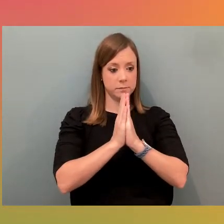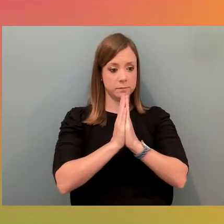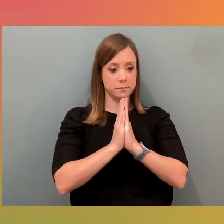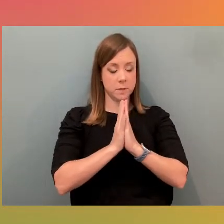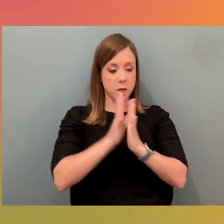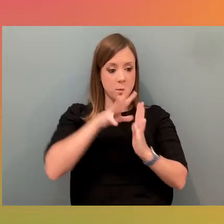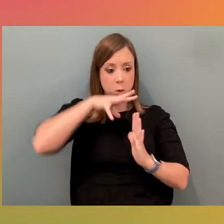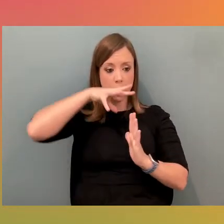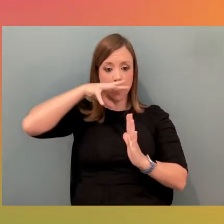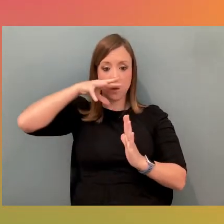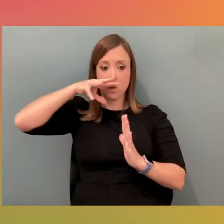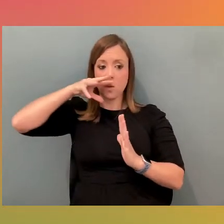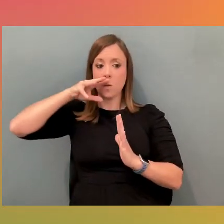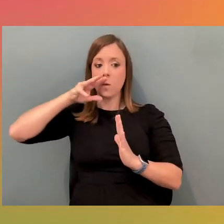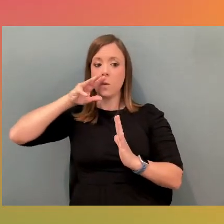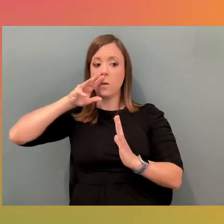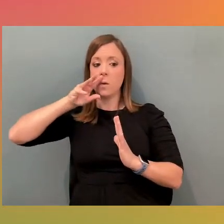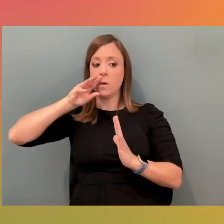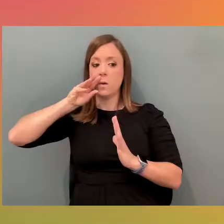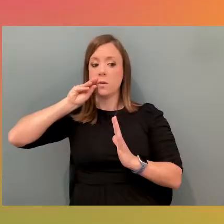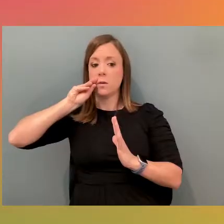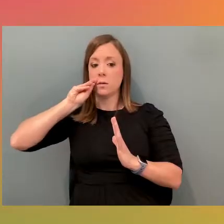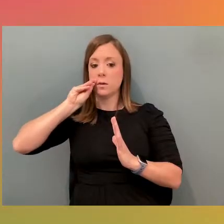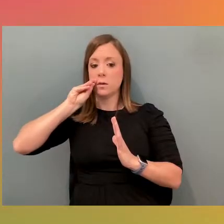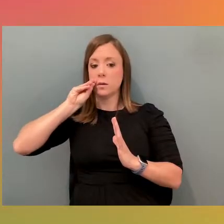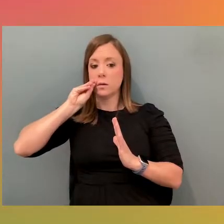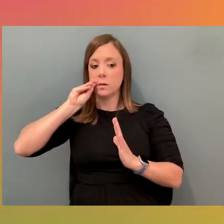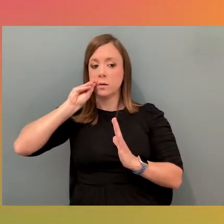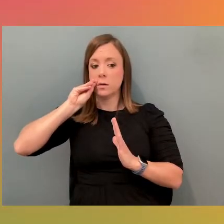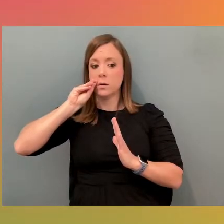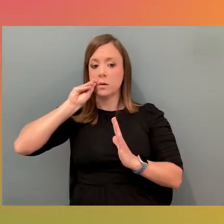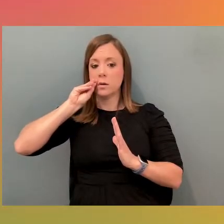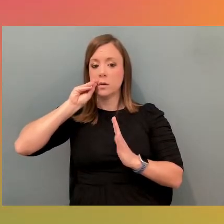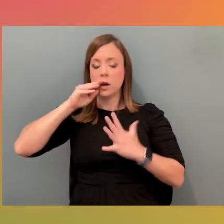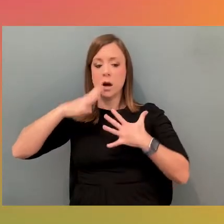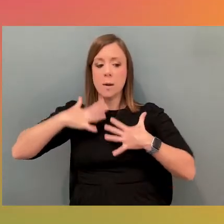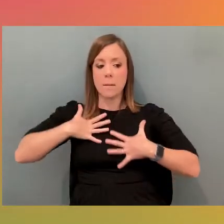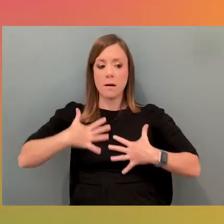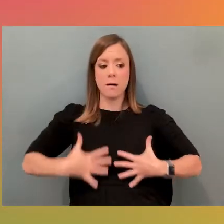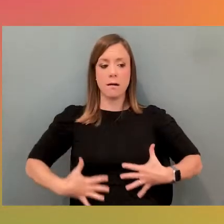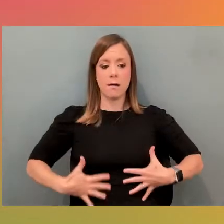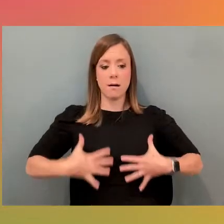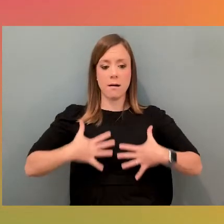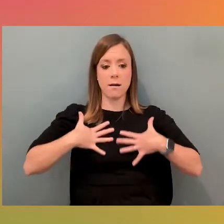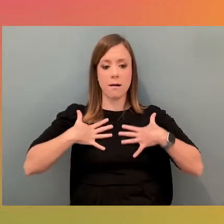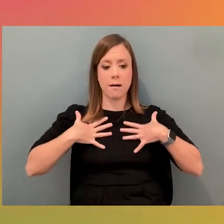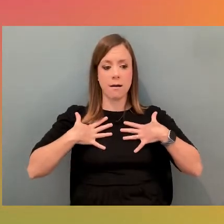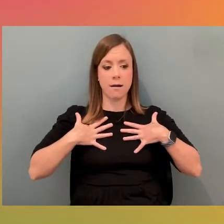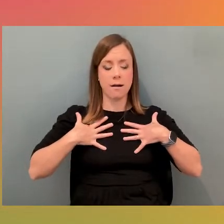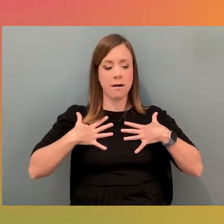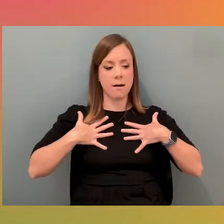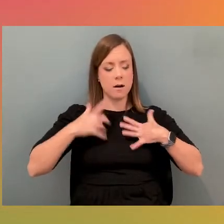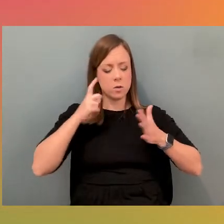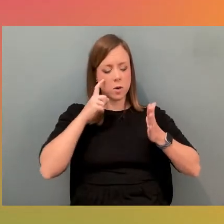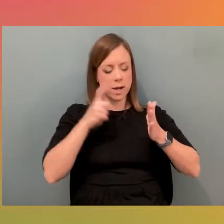BRING YOUR HANDS TO YOUR HEART. TAKE A BIG BREATH IN.